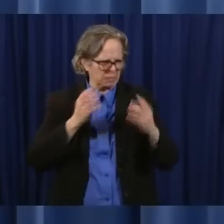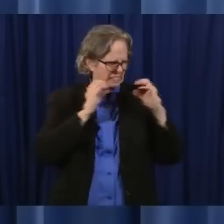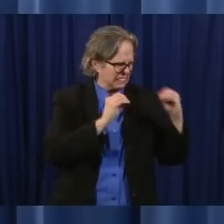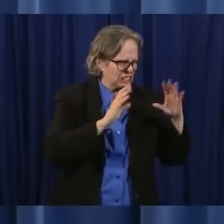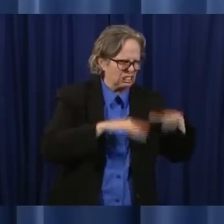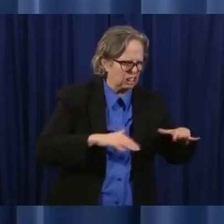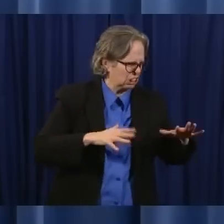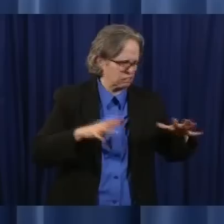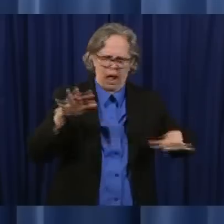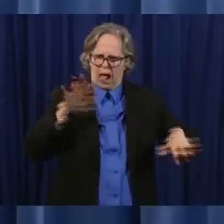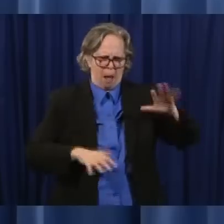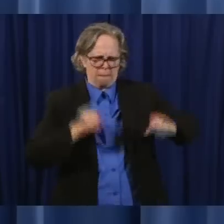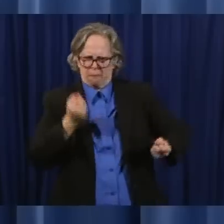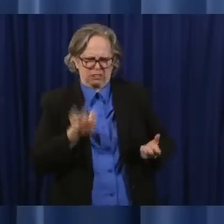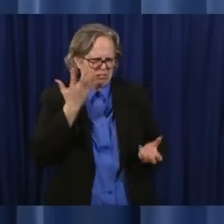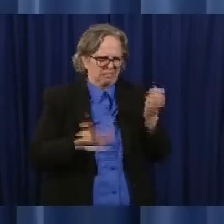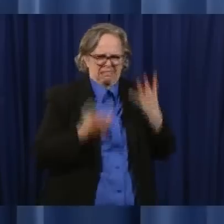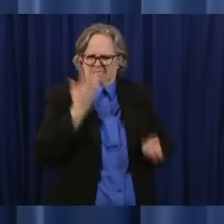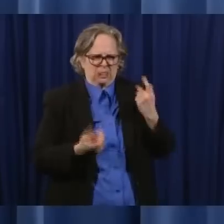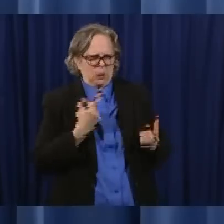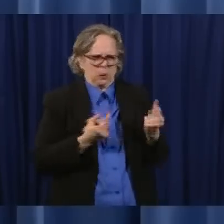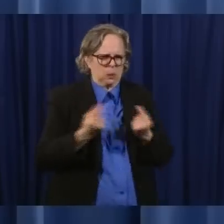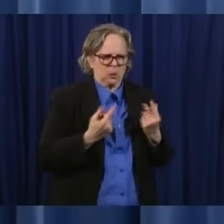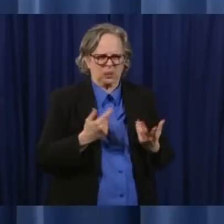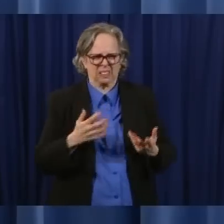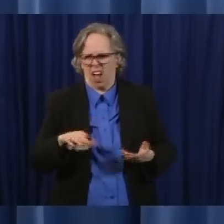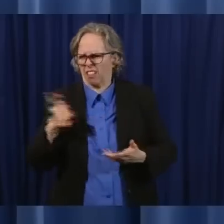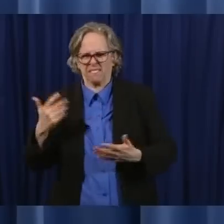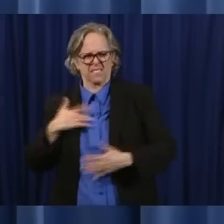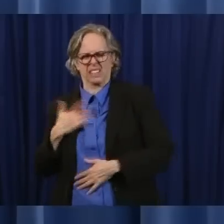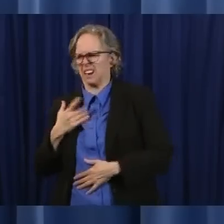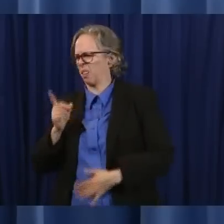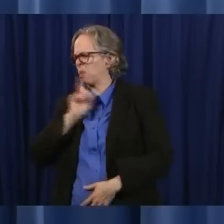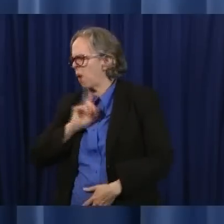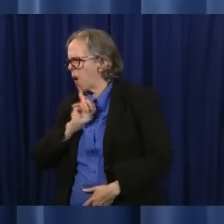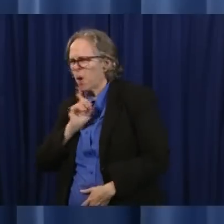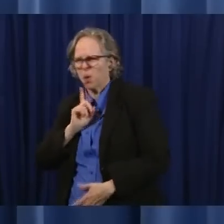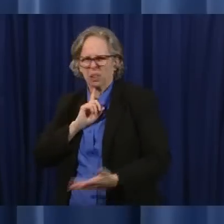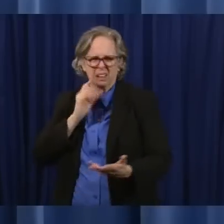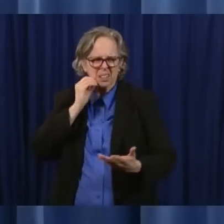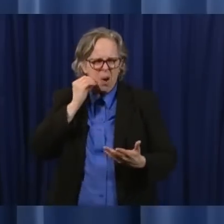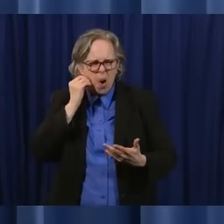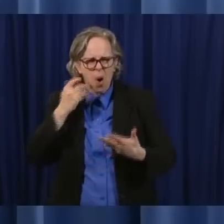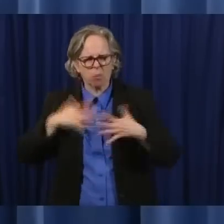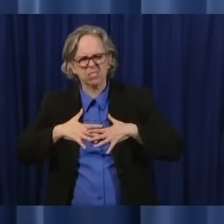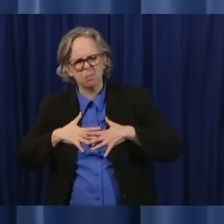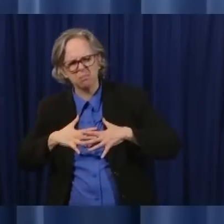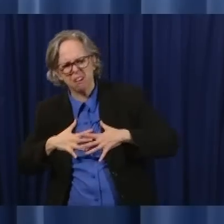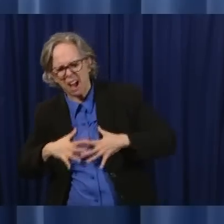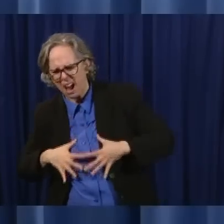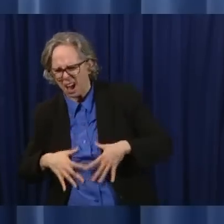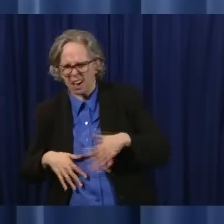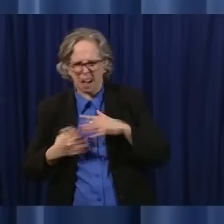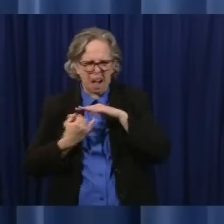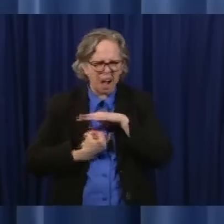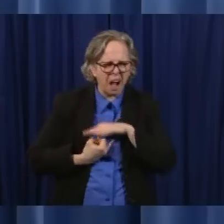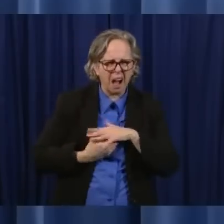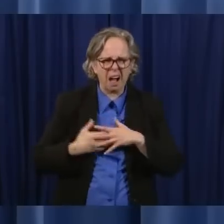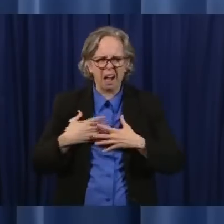STRESSFUL TIME FOR MANY OHIOANS. FOR SOME, IT IS WORRYING ABOUT WHEN THEY WILL SEE IN THE NEXT PAYCHECK. FOR OTHERS, IT IS TRYING TO BALANCE WORKING FROM HOME WITH HELPING CHILDREN WITH DISTANCE LEARNING.